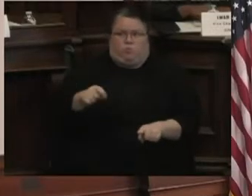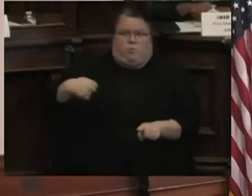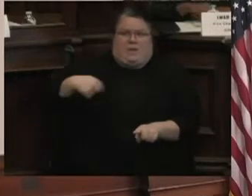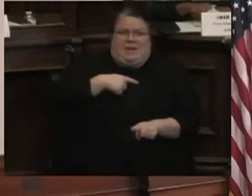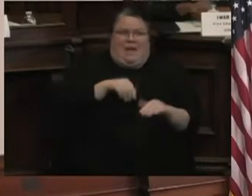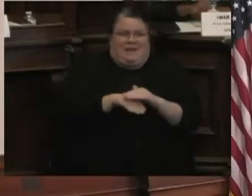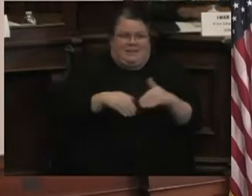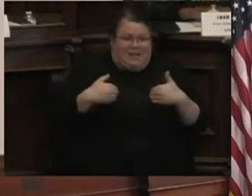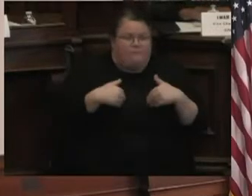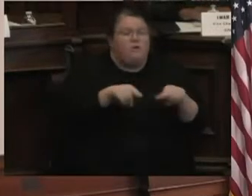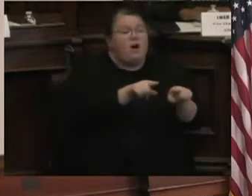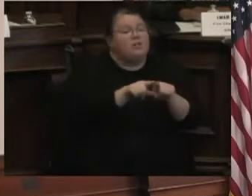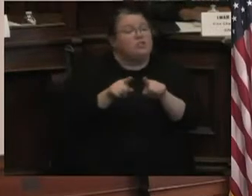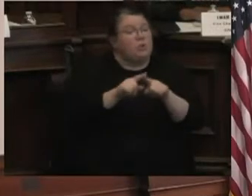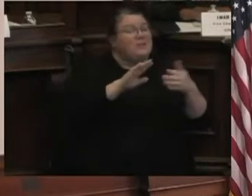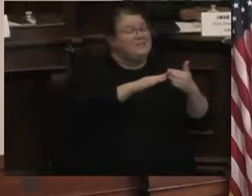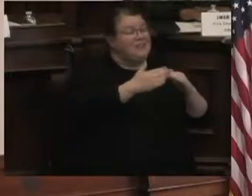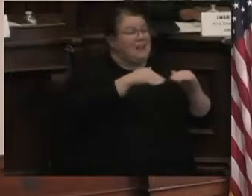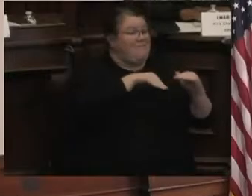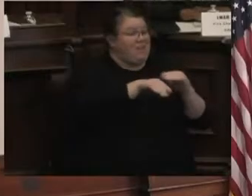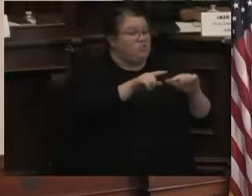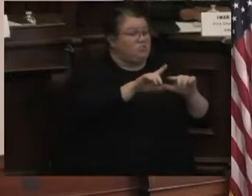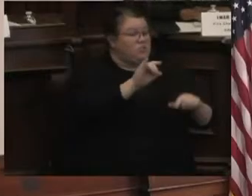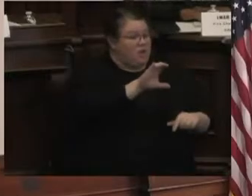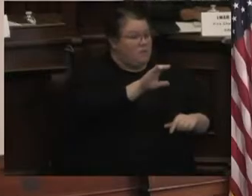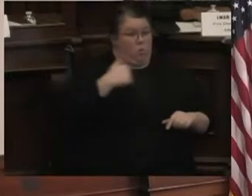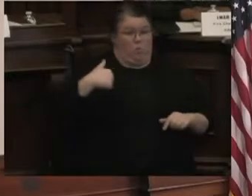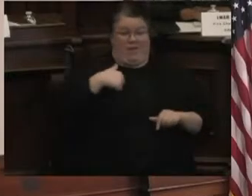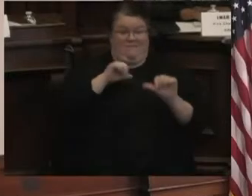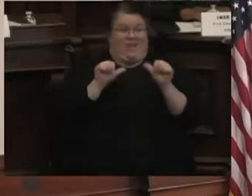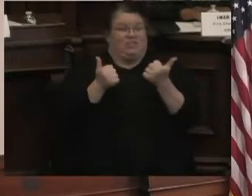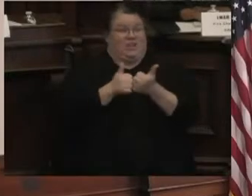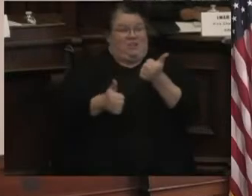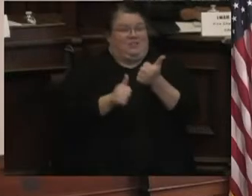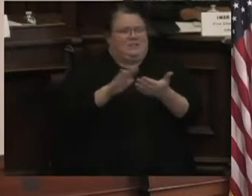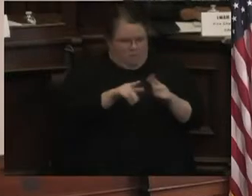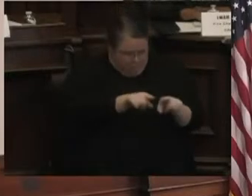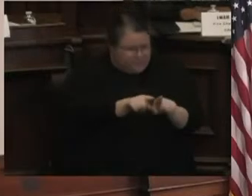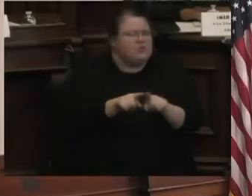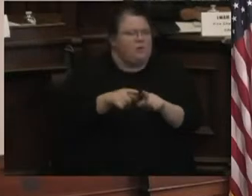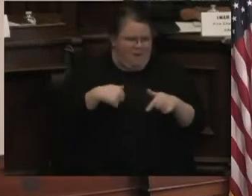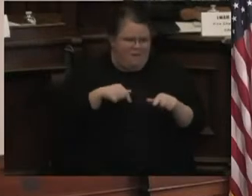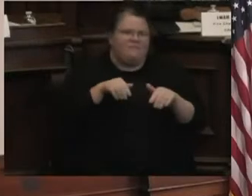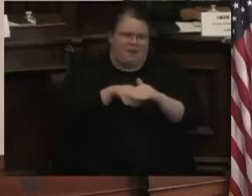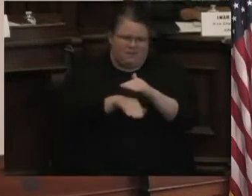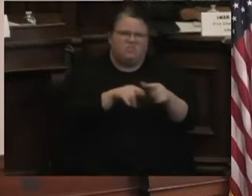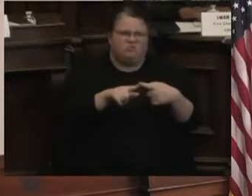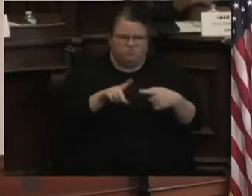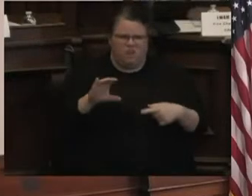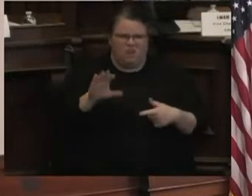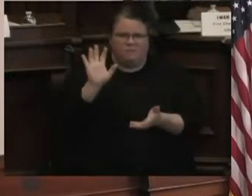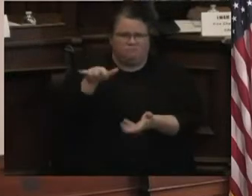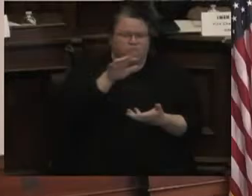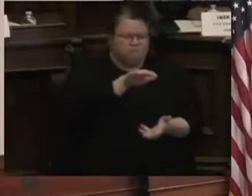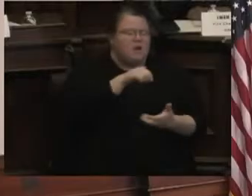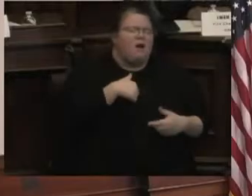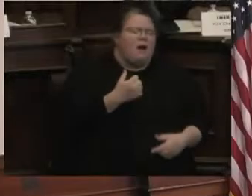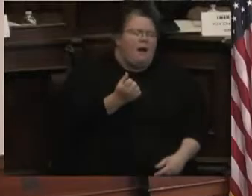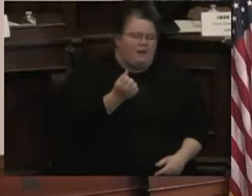This would include access to non-disclosure agreements in the same way that RPD, as an agency of the city, has access